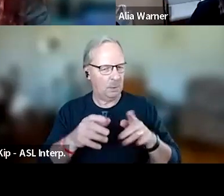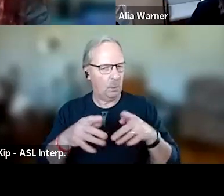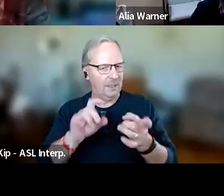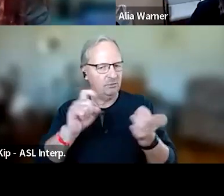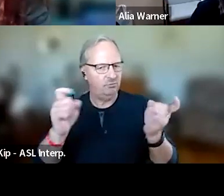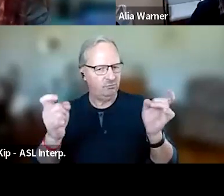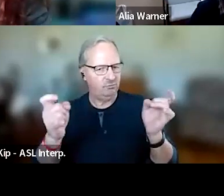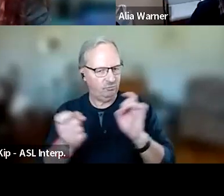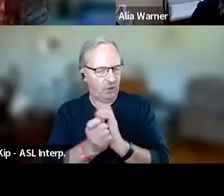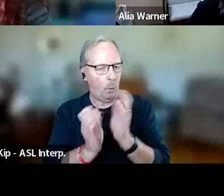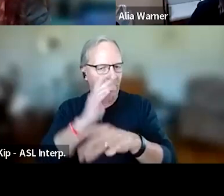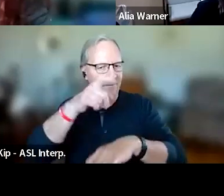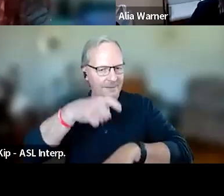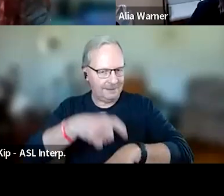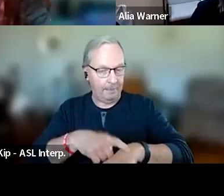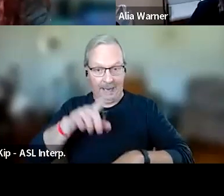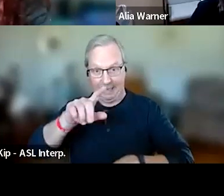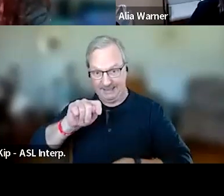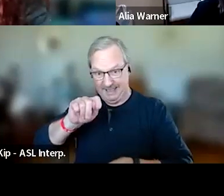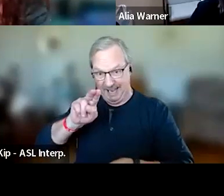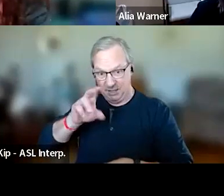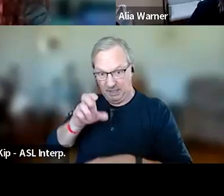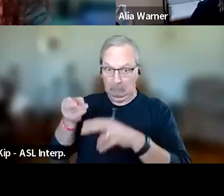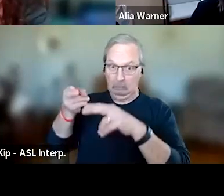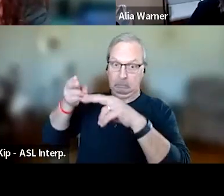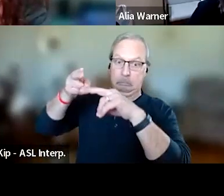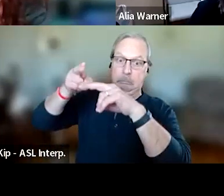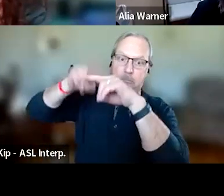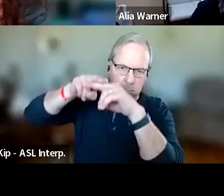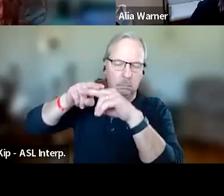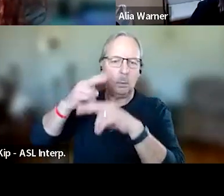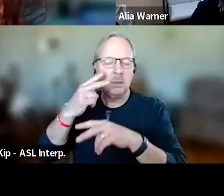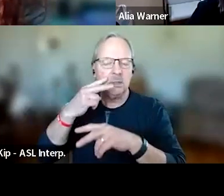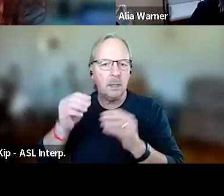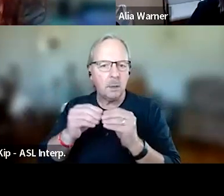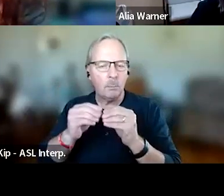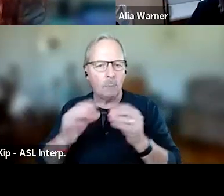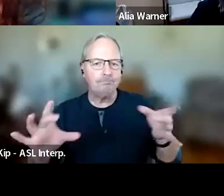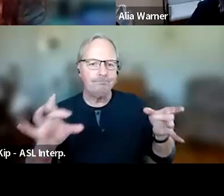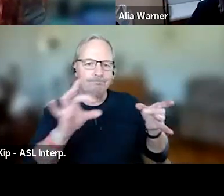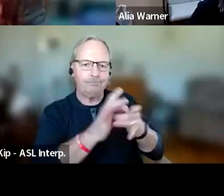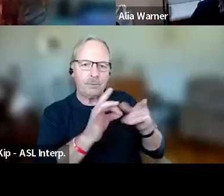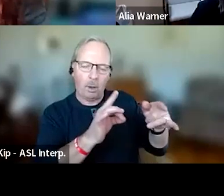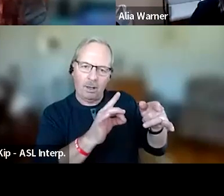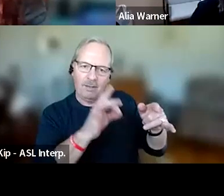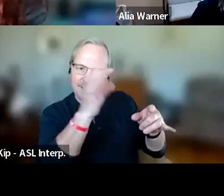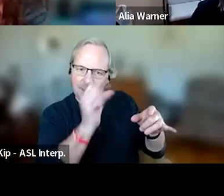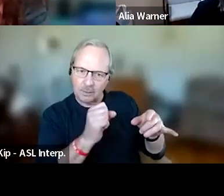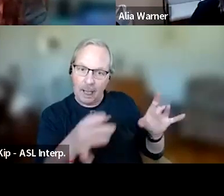over time with THC concentrations increasing, we do see that there's more associated episodes of psychosis associated with cannabis.